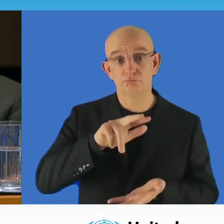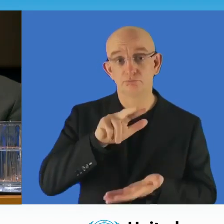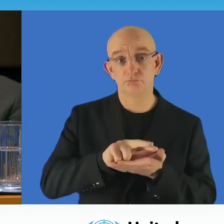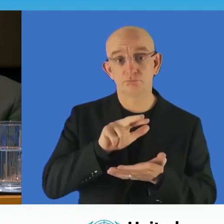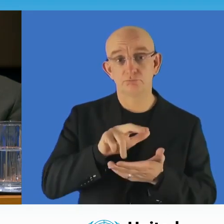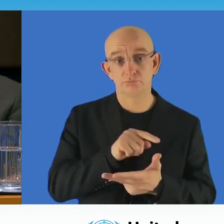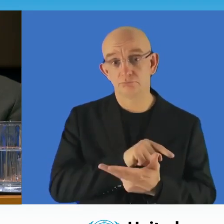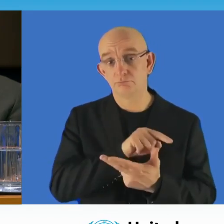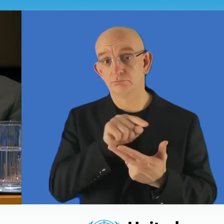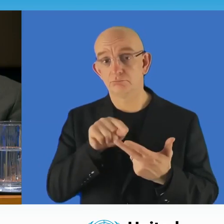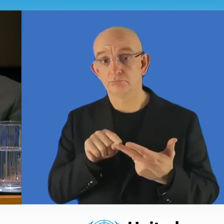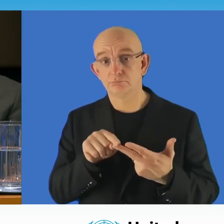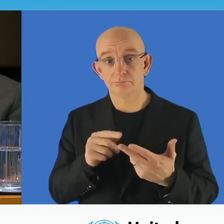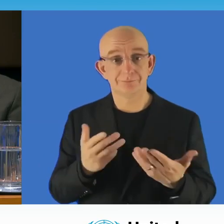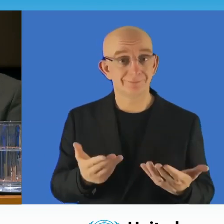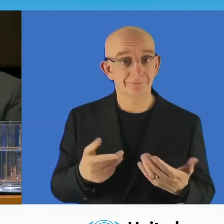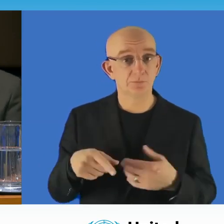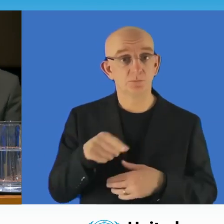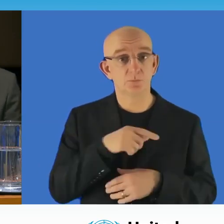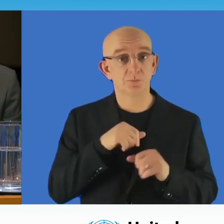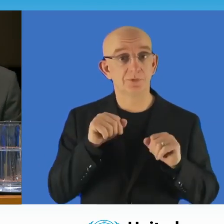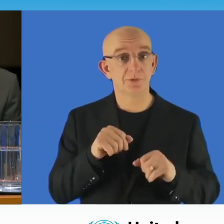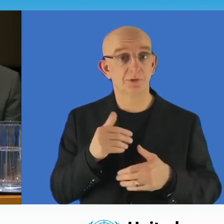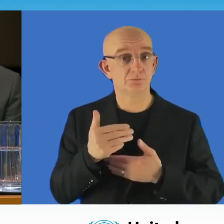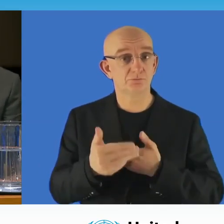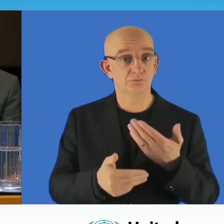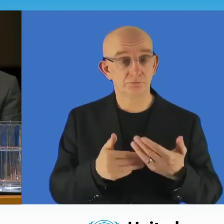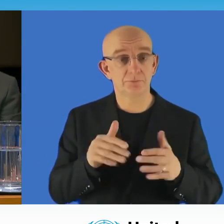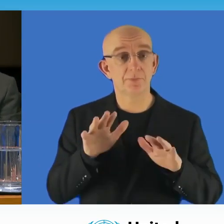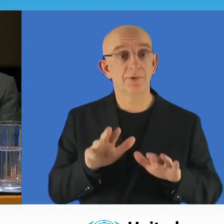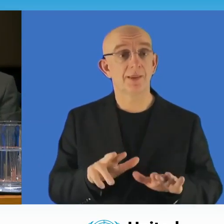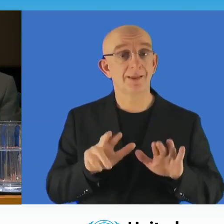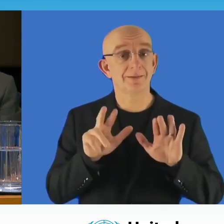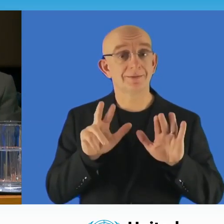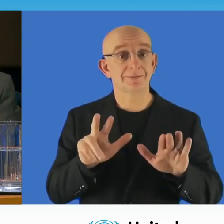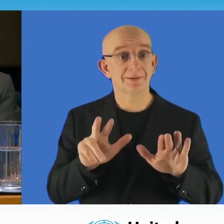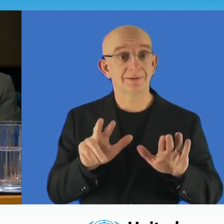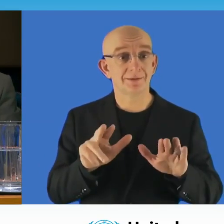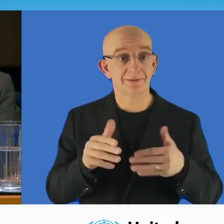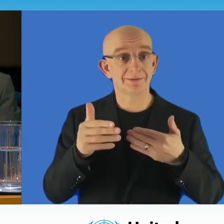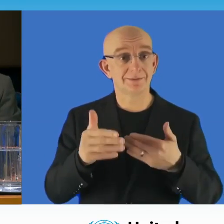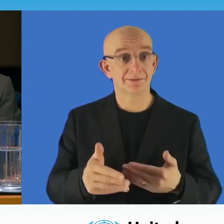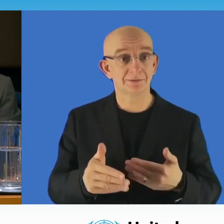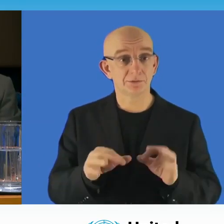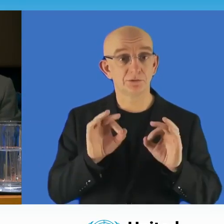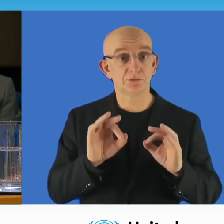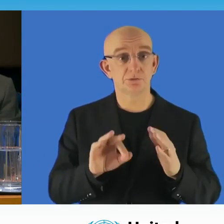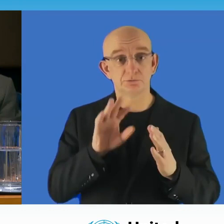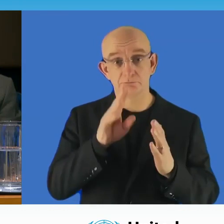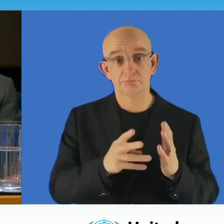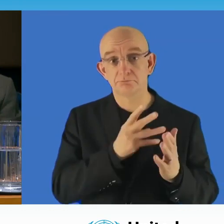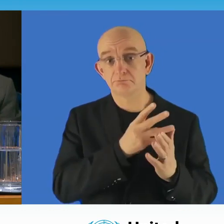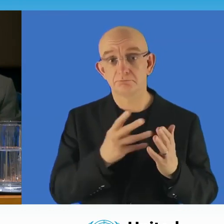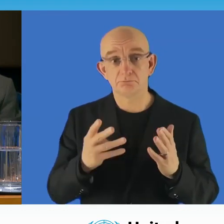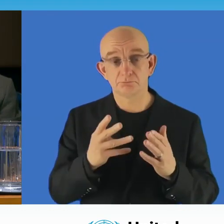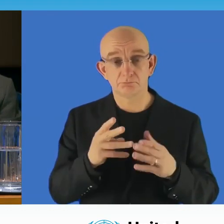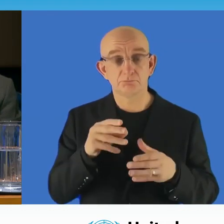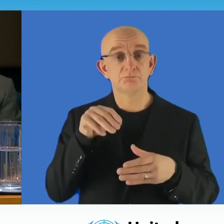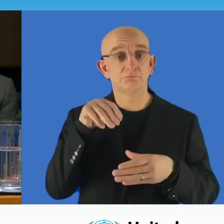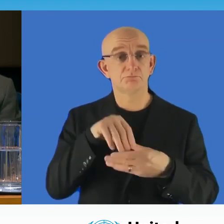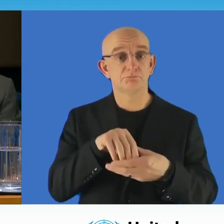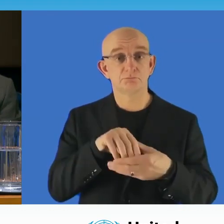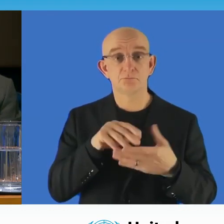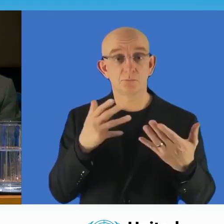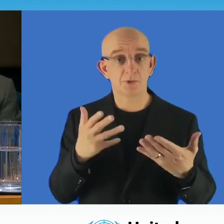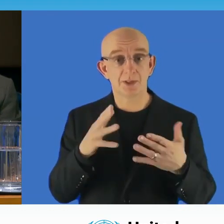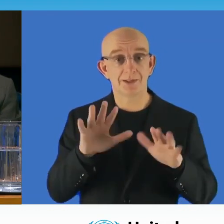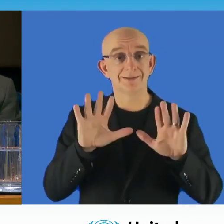session will be scheduled tentatively to take place from the 10th to 12th of June 2025 second